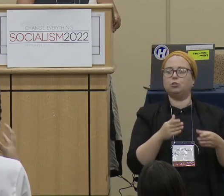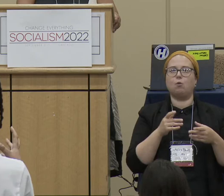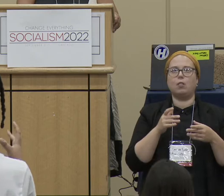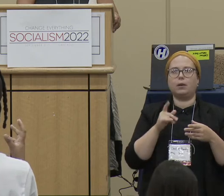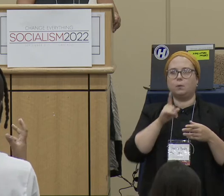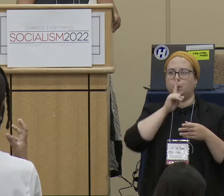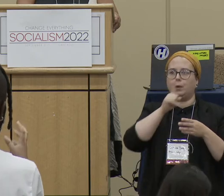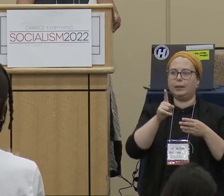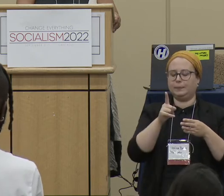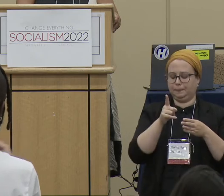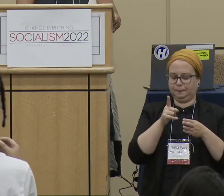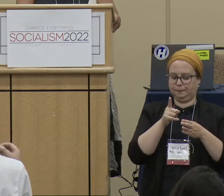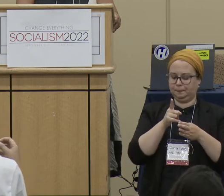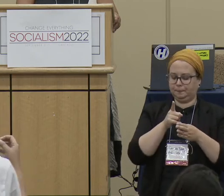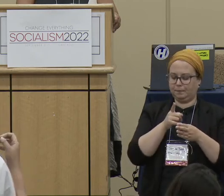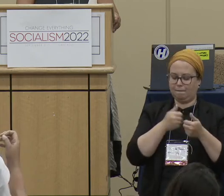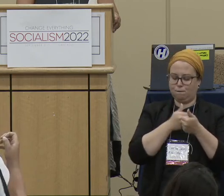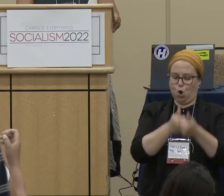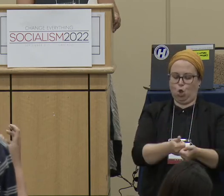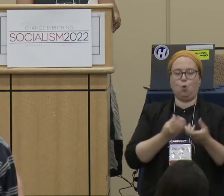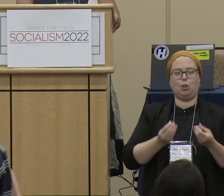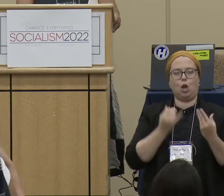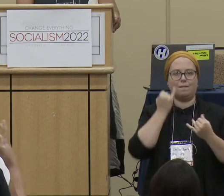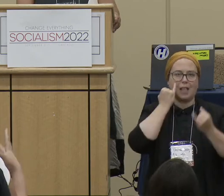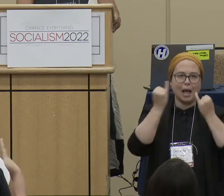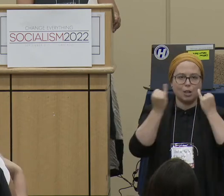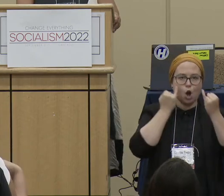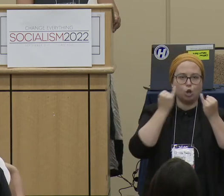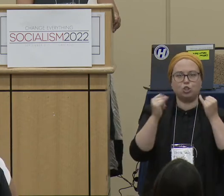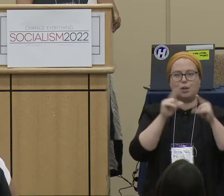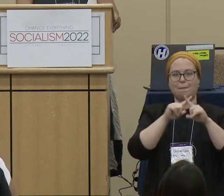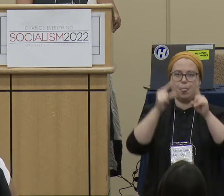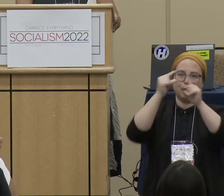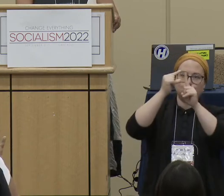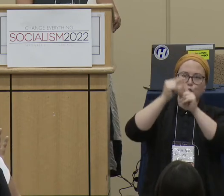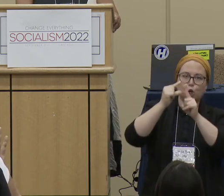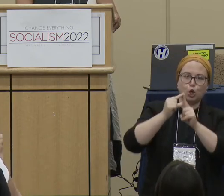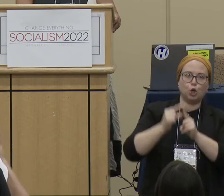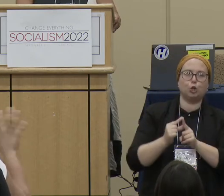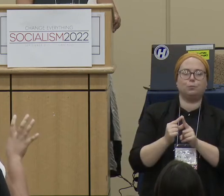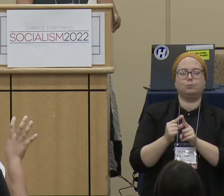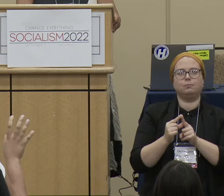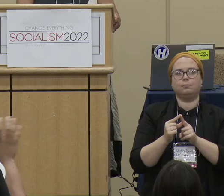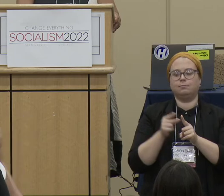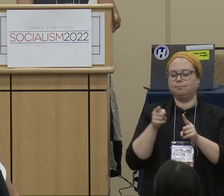capitalists , leftists, no, that's white folks. Even though